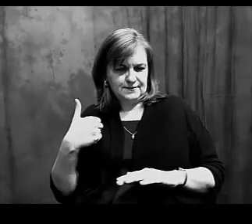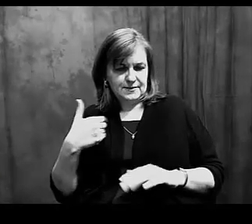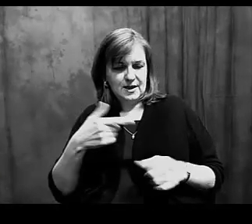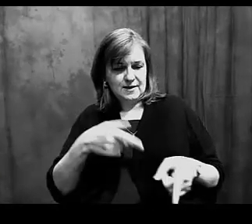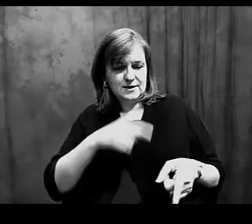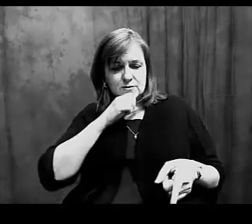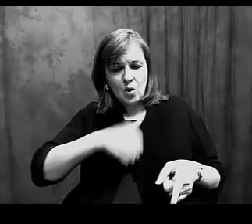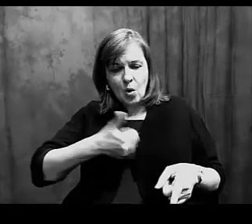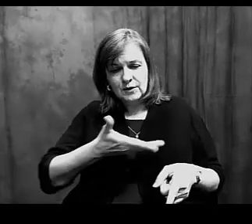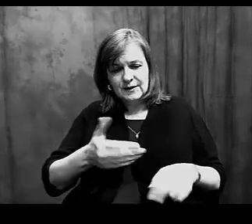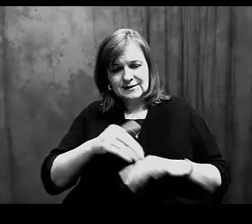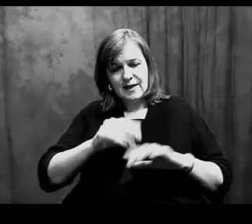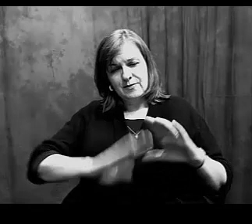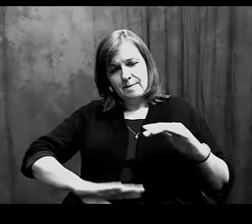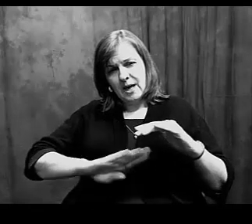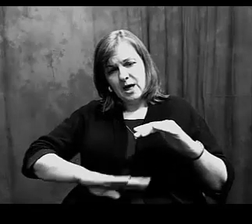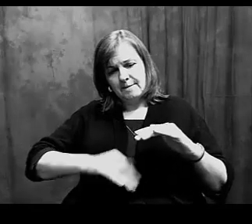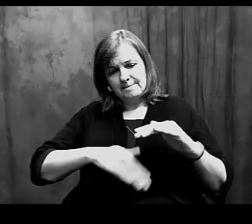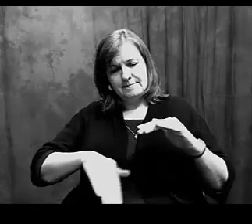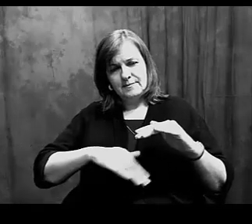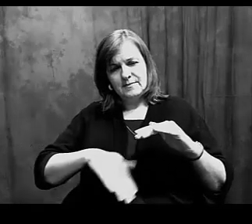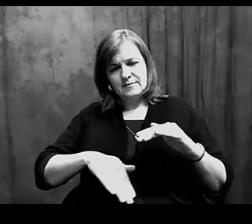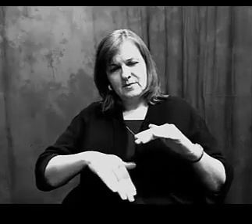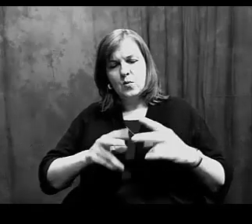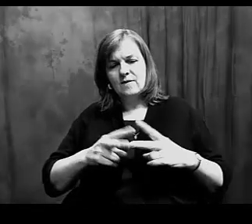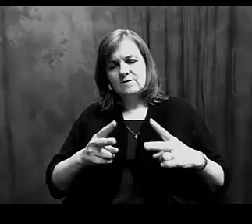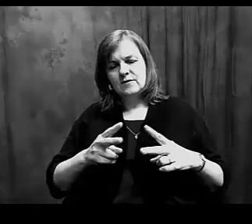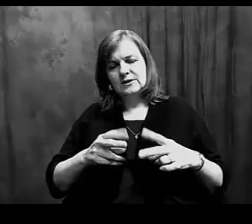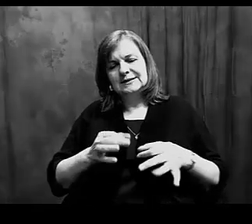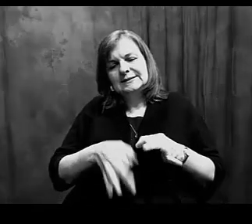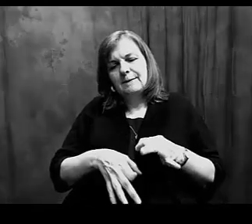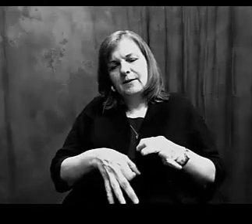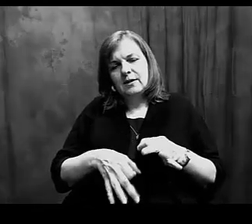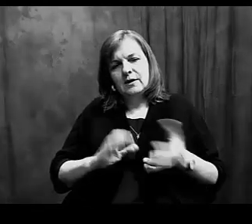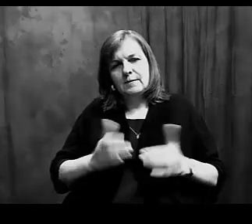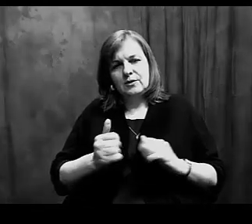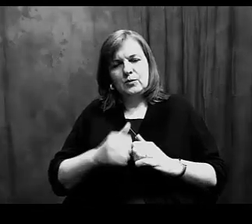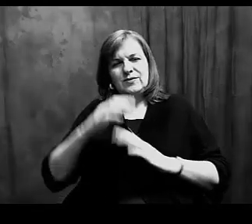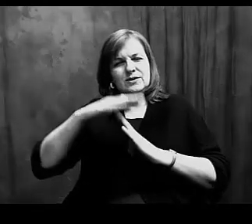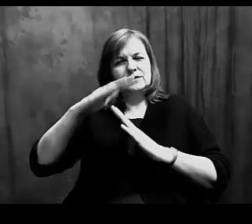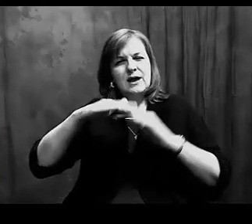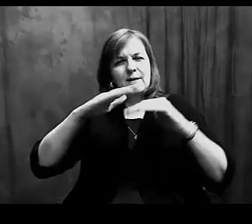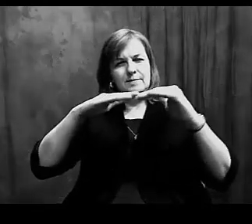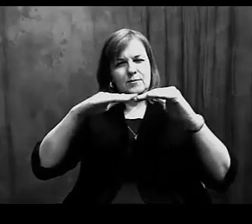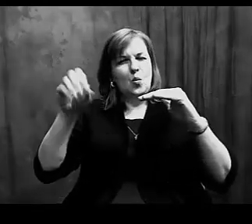and the idea that these older things in the bottom were often more simple